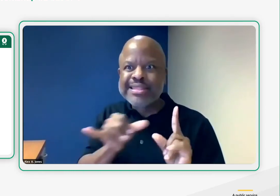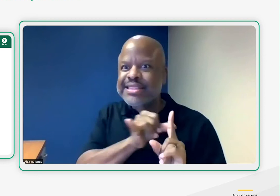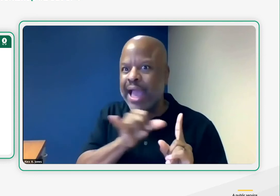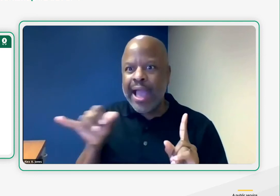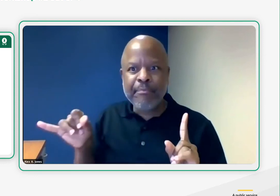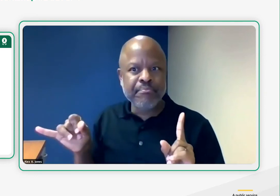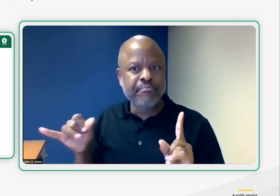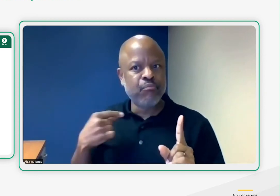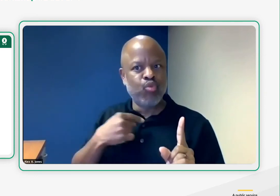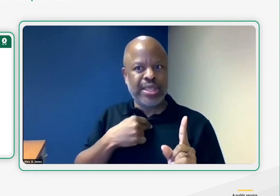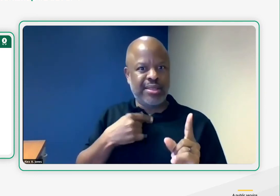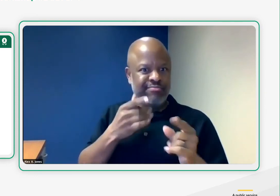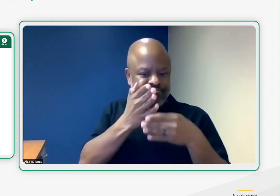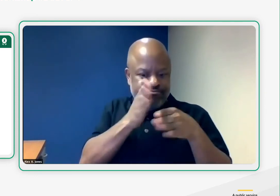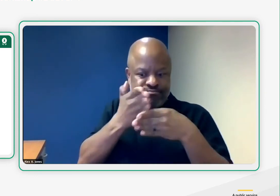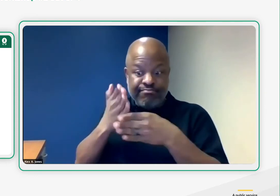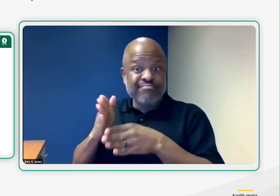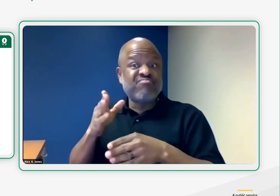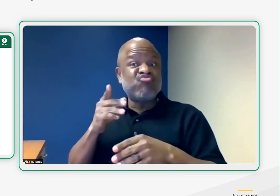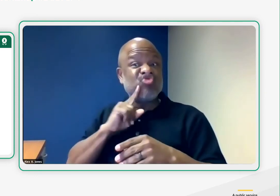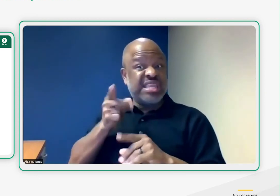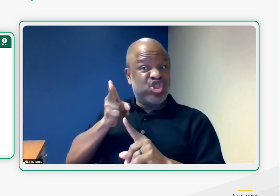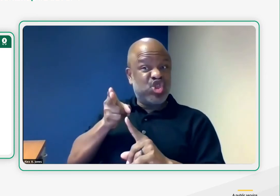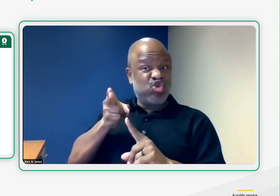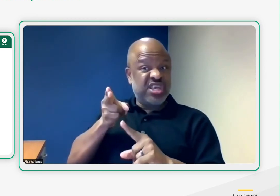We're still spending it. We're still using it. We're still saving it.